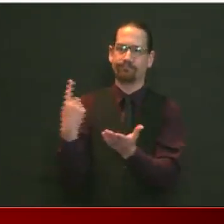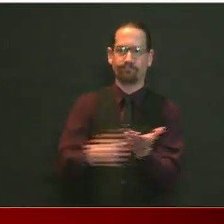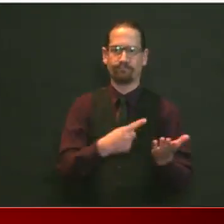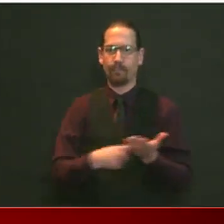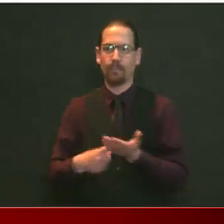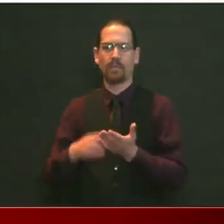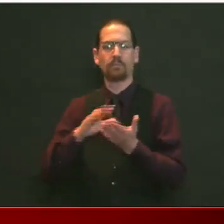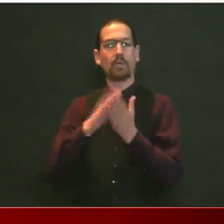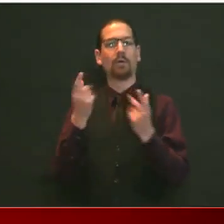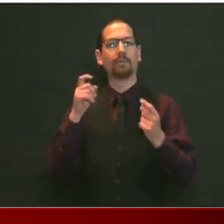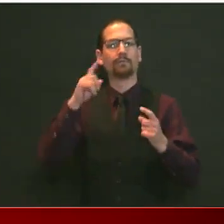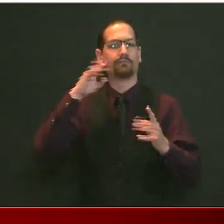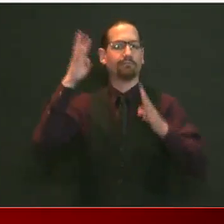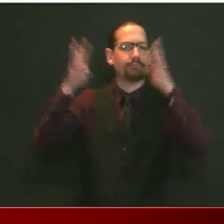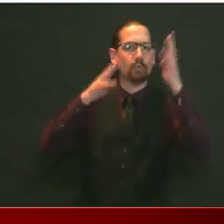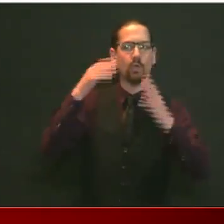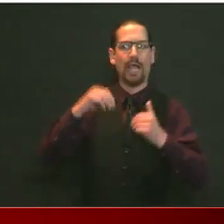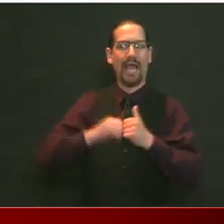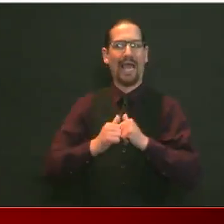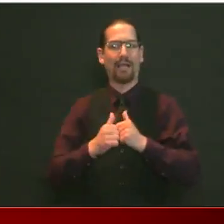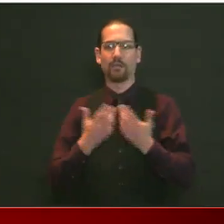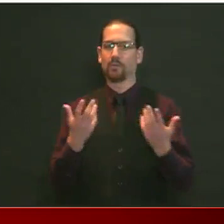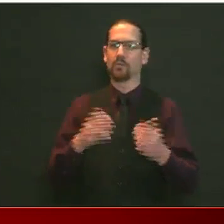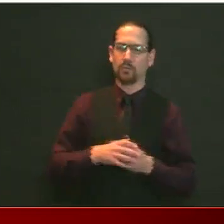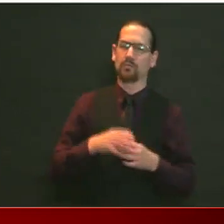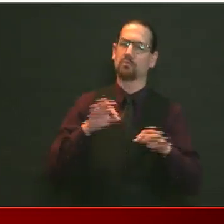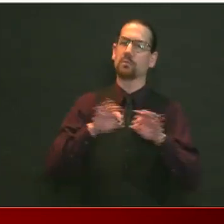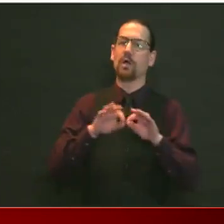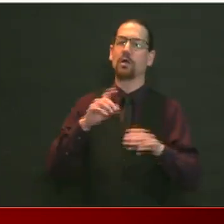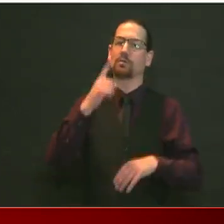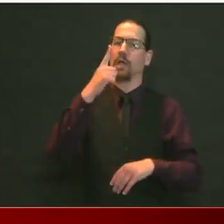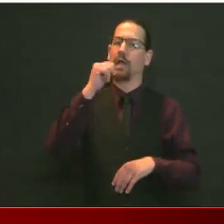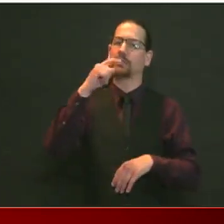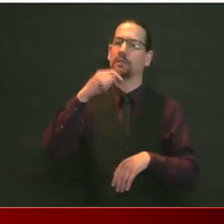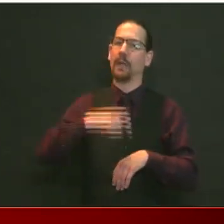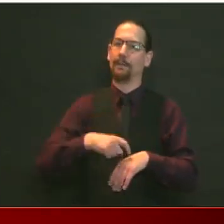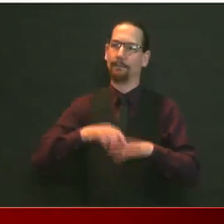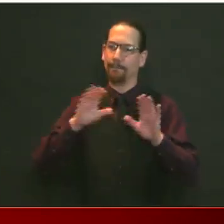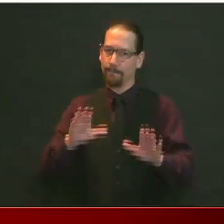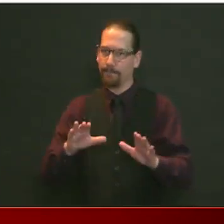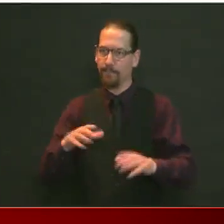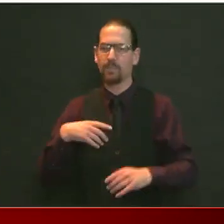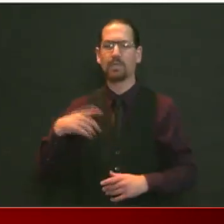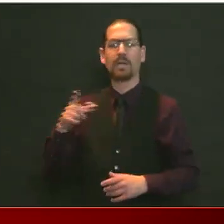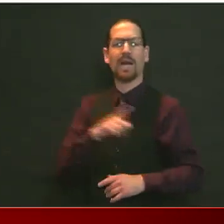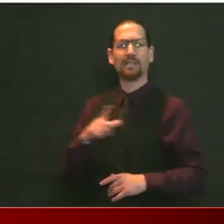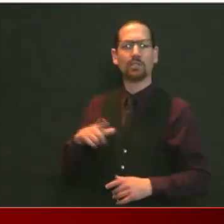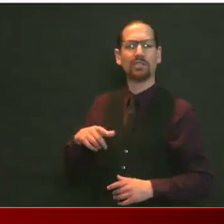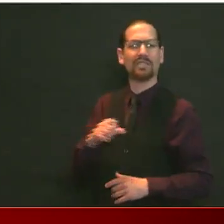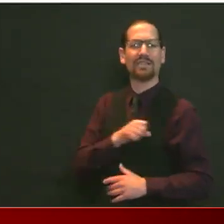THEN YEAH, MAYBE WE'LL HAVE TO GET CREATIVE. IT'S LIKE A WEEK AT A TIME, YOU KNOW, I TALK TO LEGISLATIVE